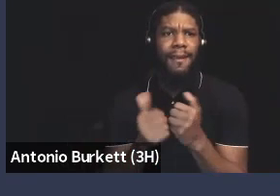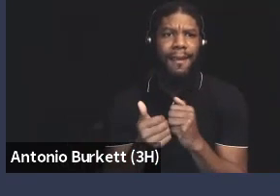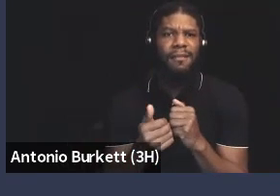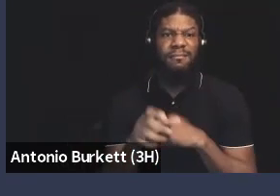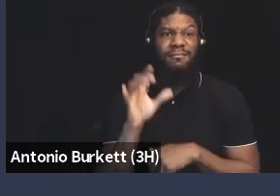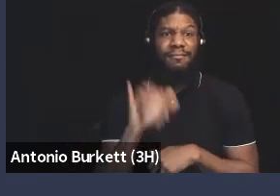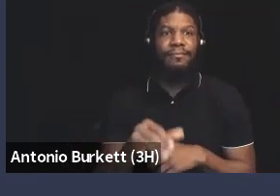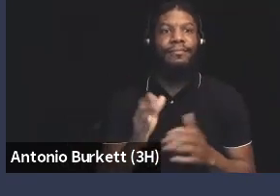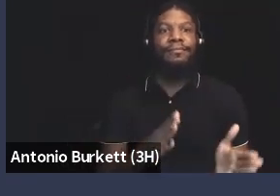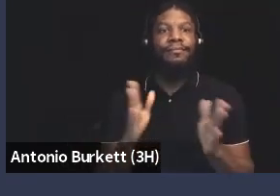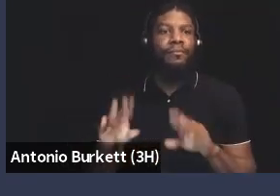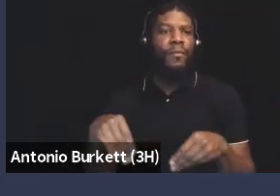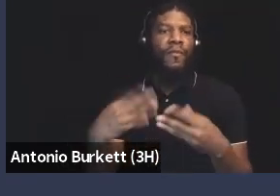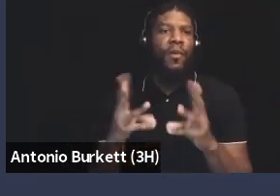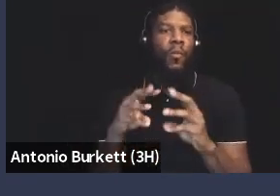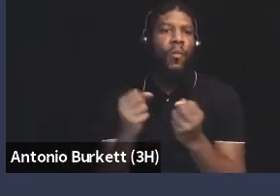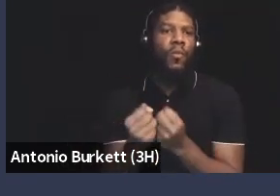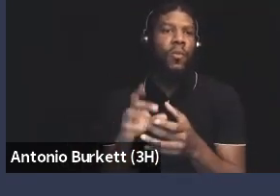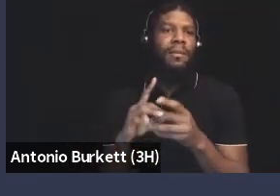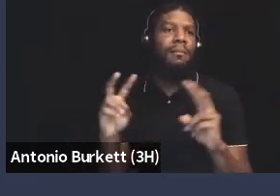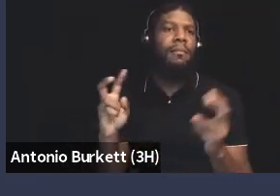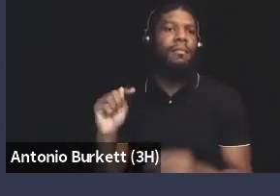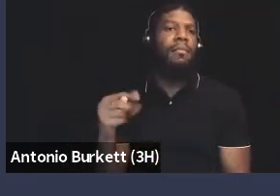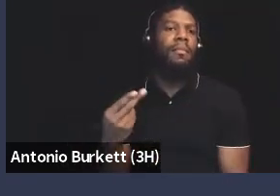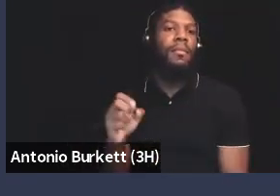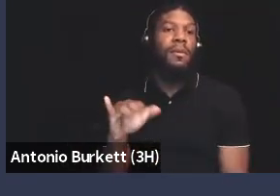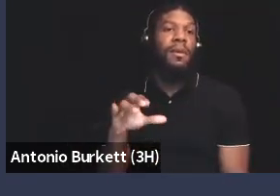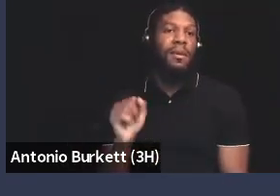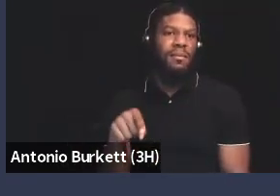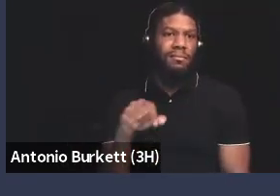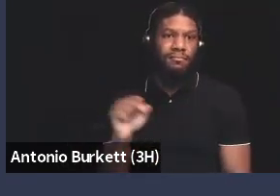support workshops throughout the semester and that's what the library and so I've been working